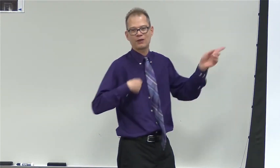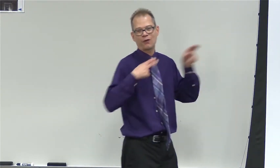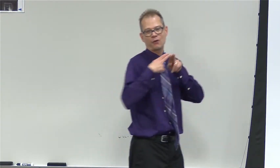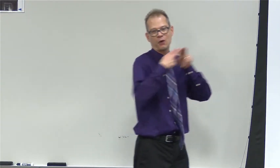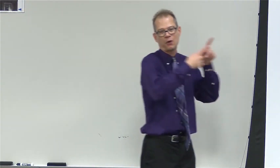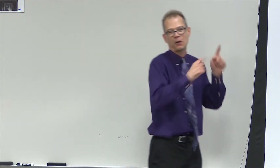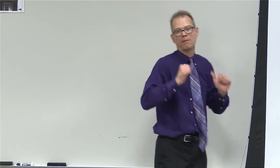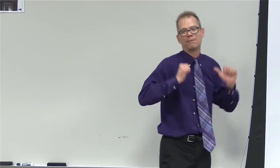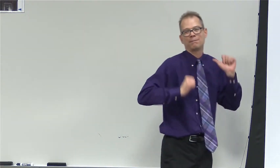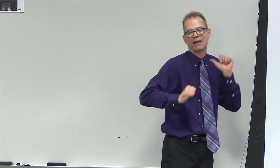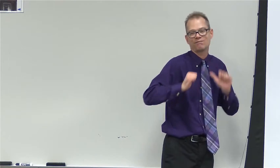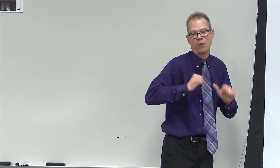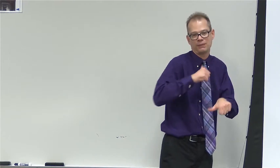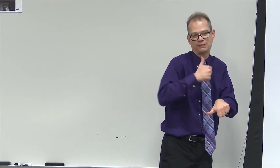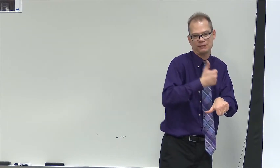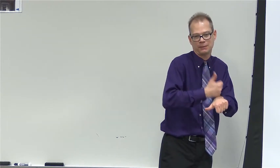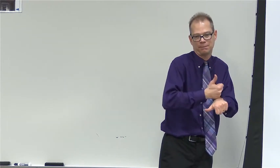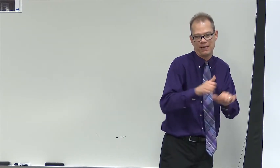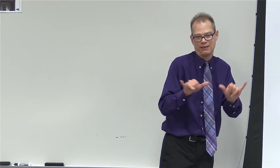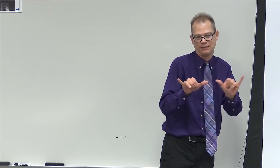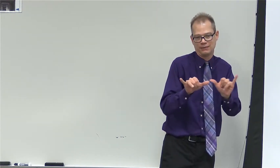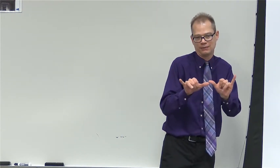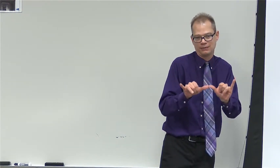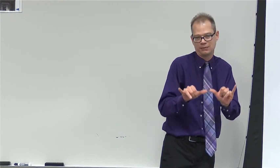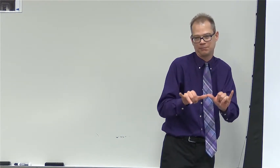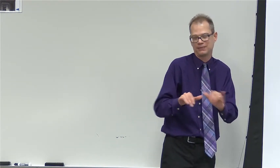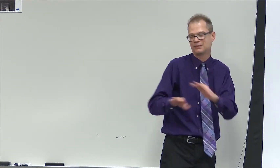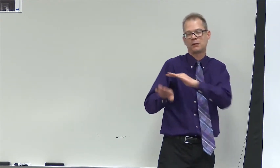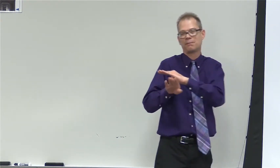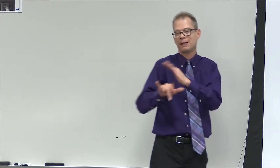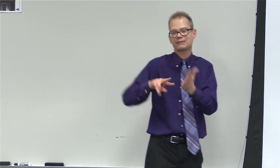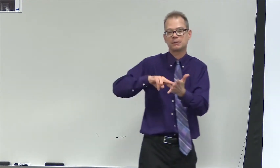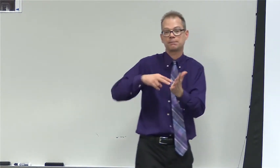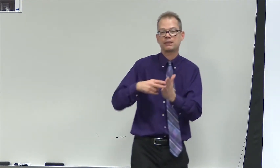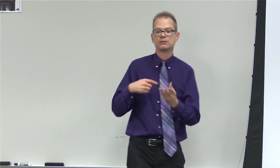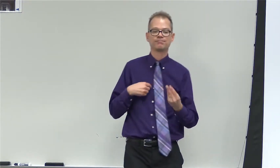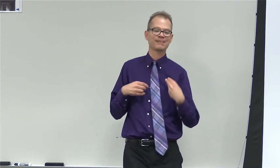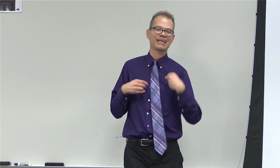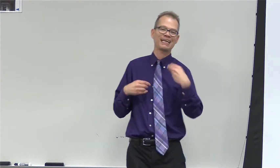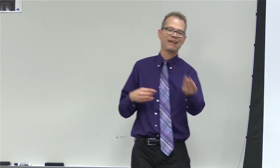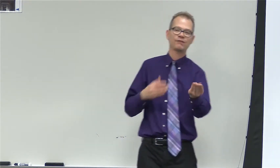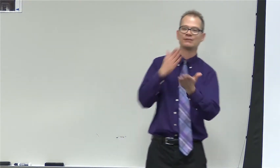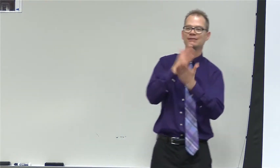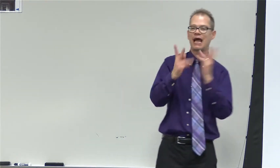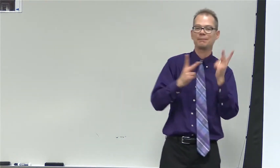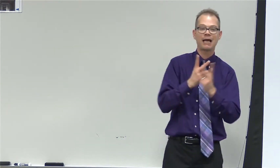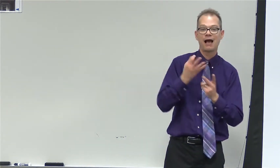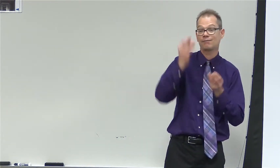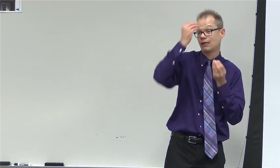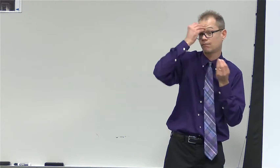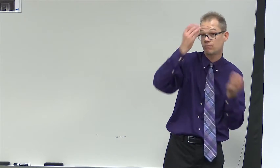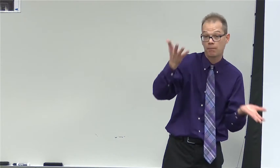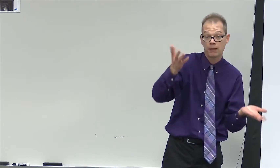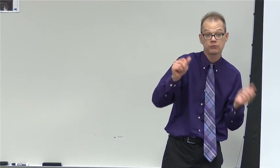These were our more performance-based metrics, meaning that if you give some type of information--